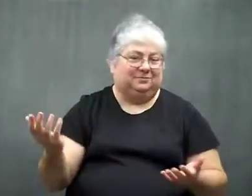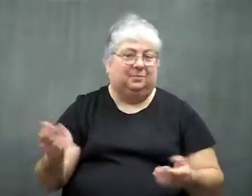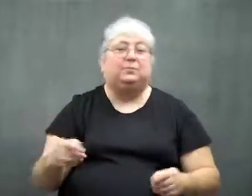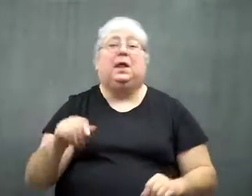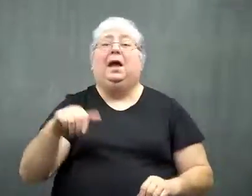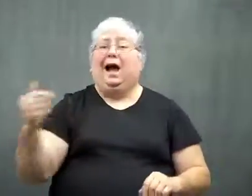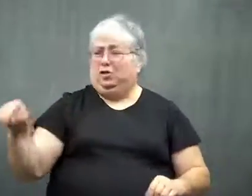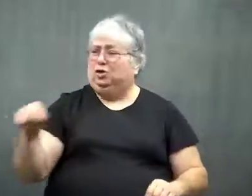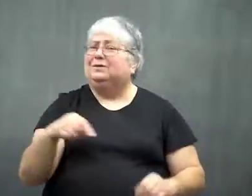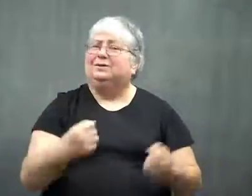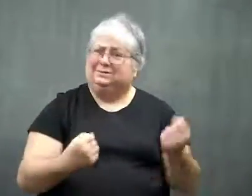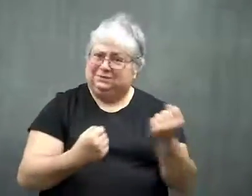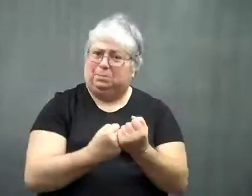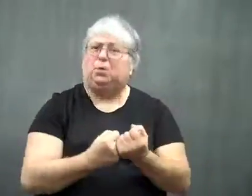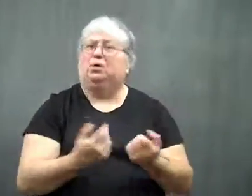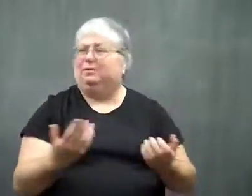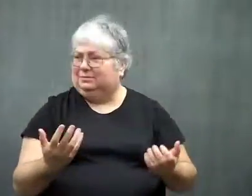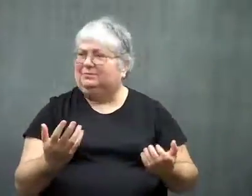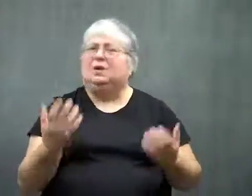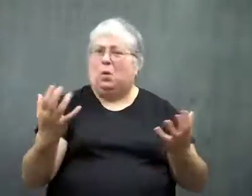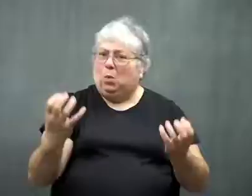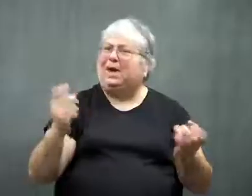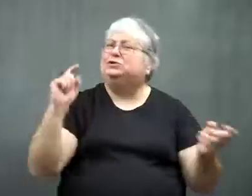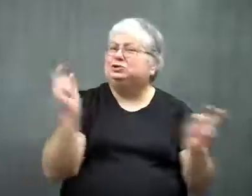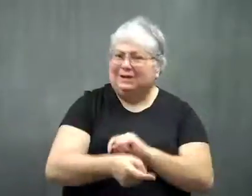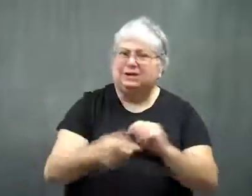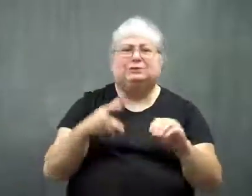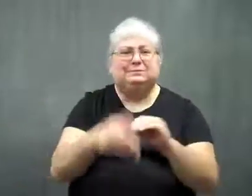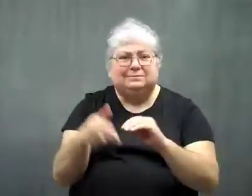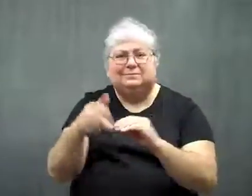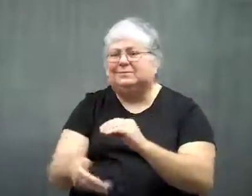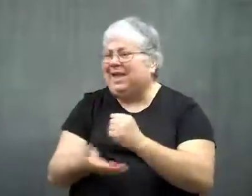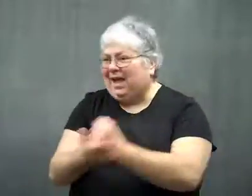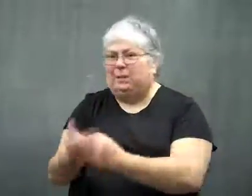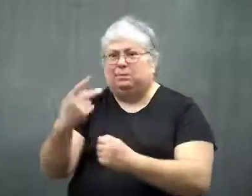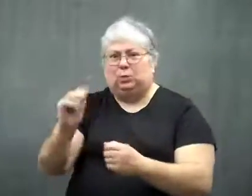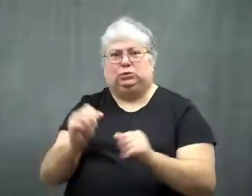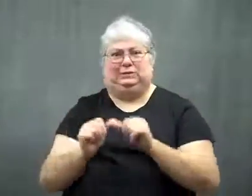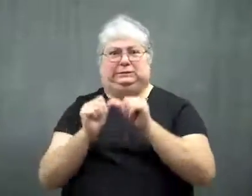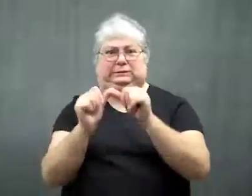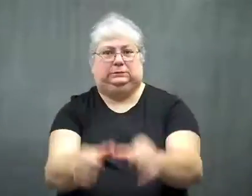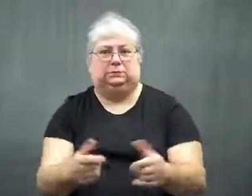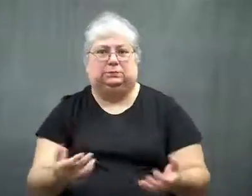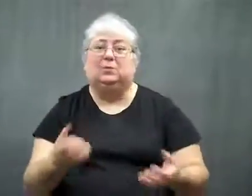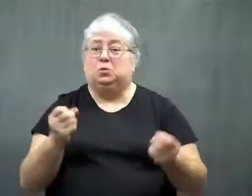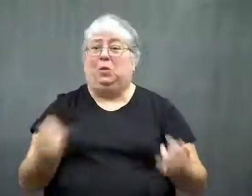There are those who support helping the Post Office survive.